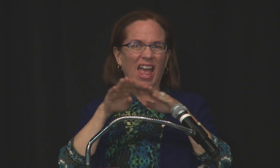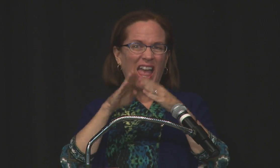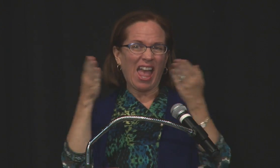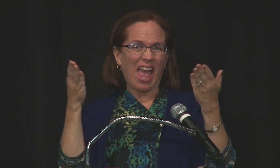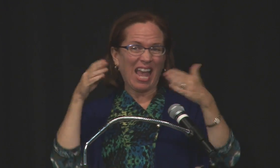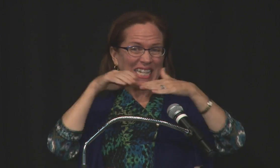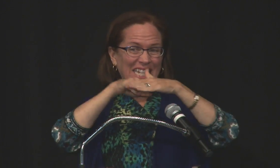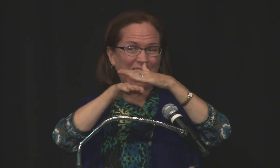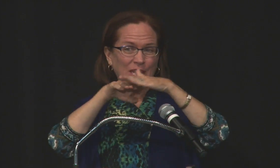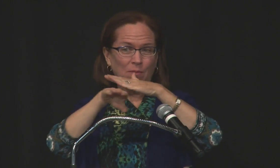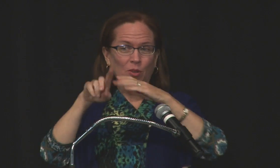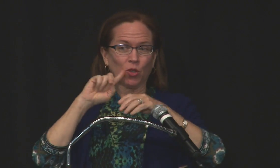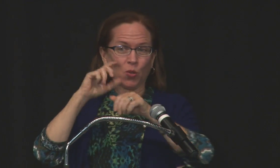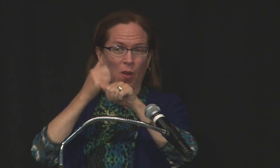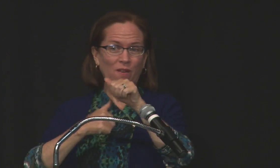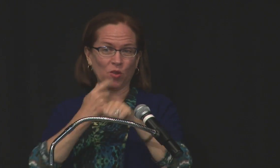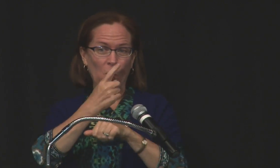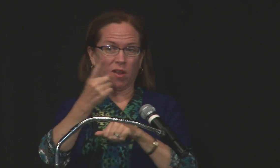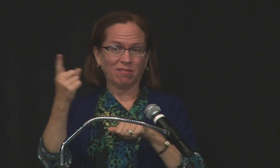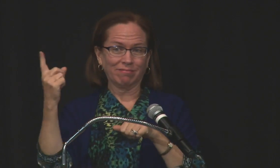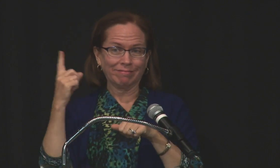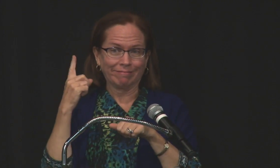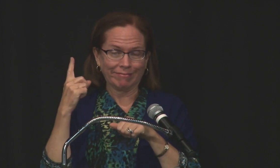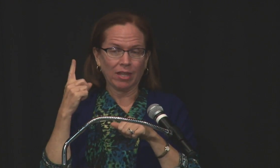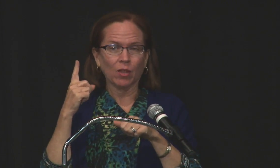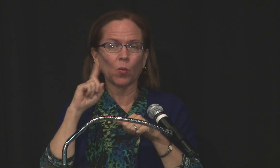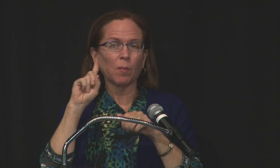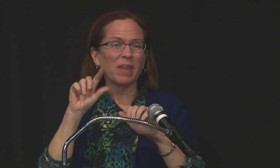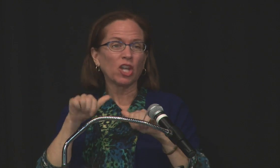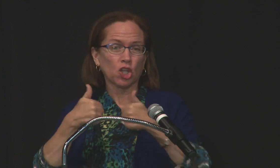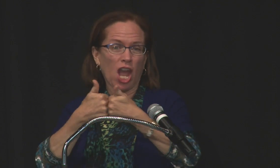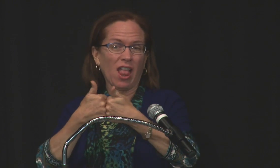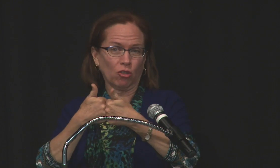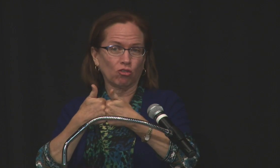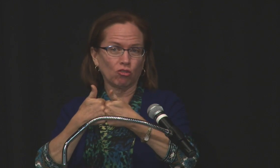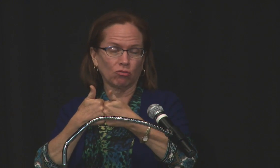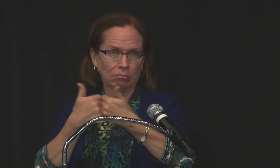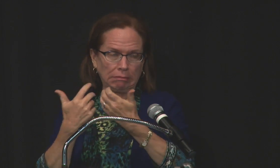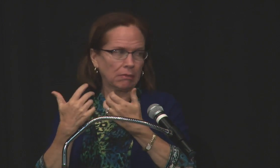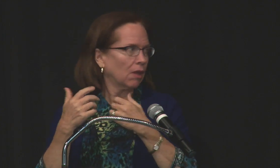accessible to everyone. It will be a challenge.